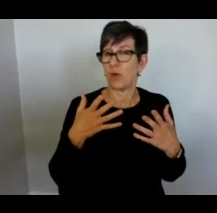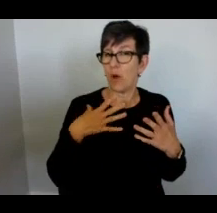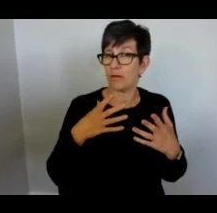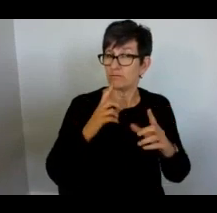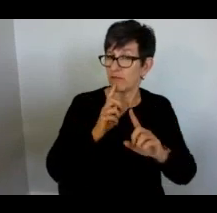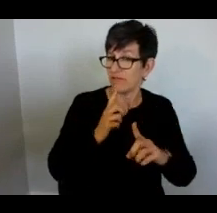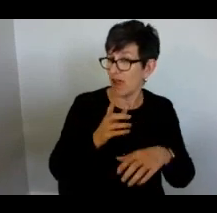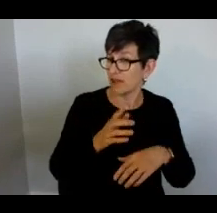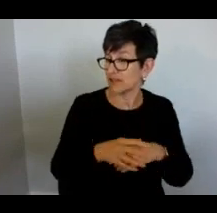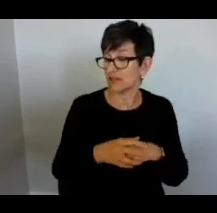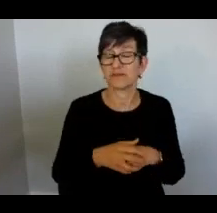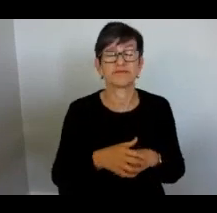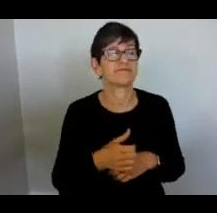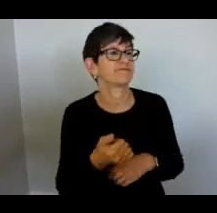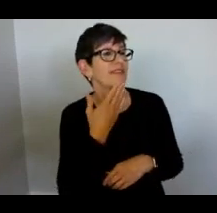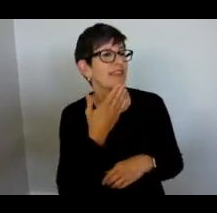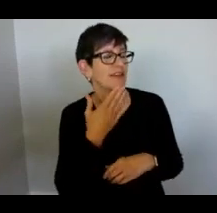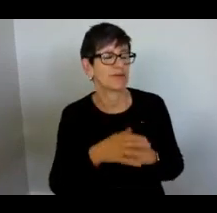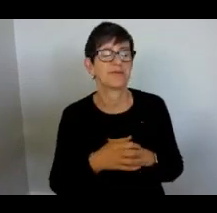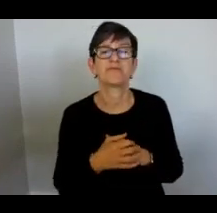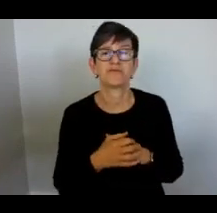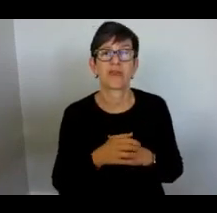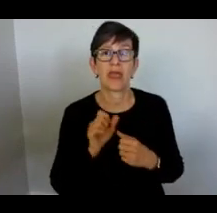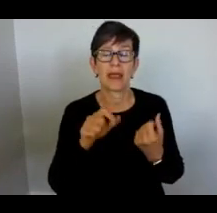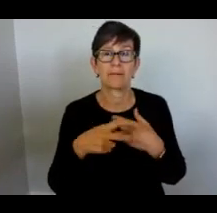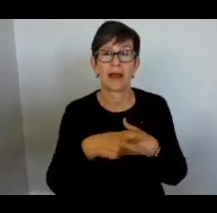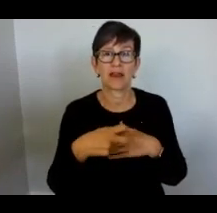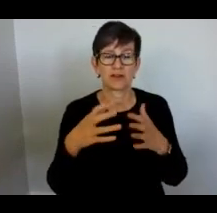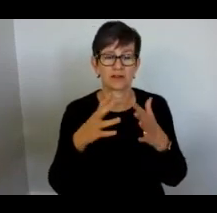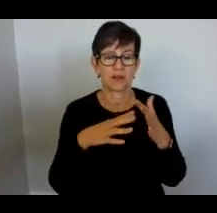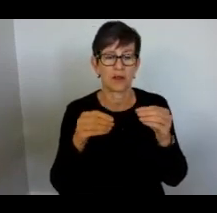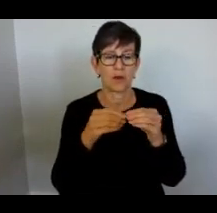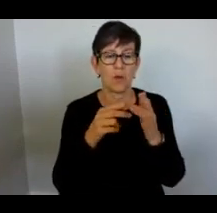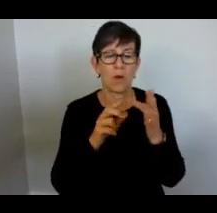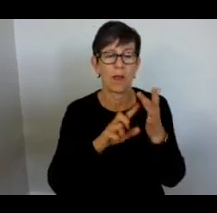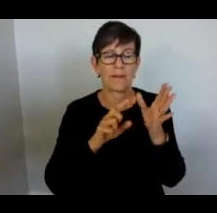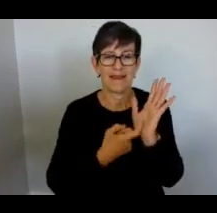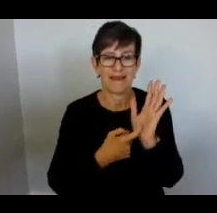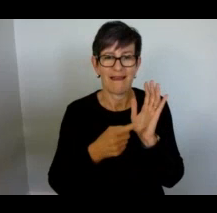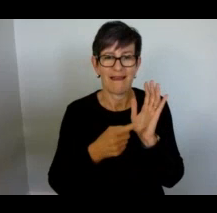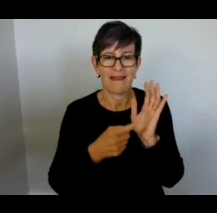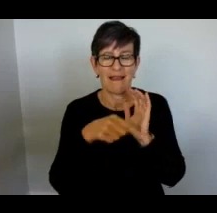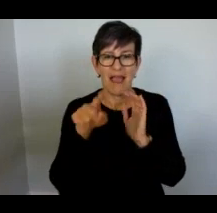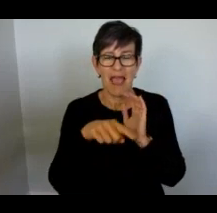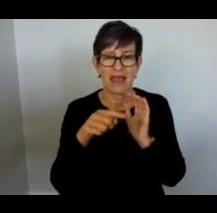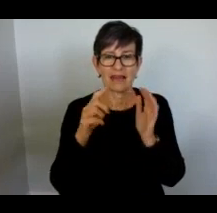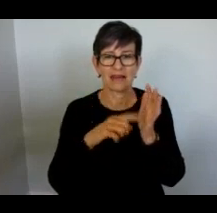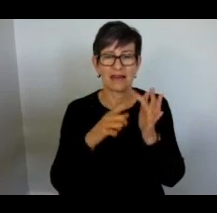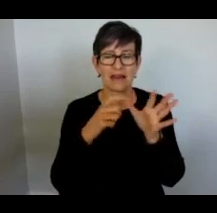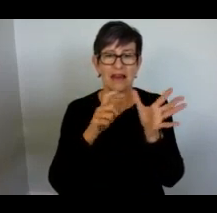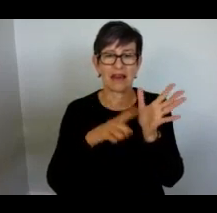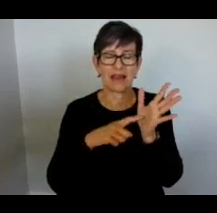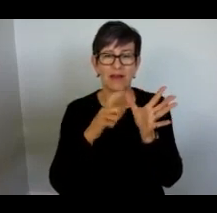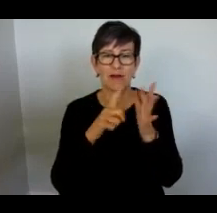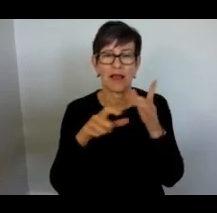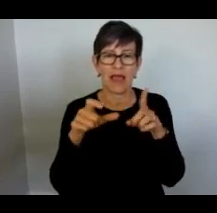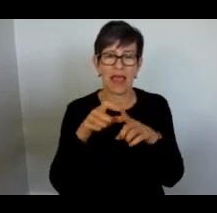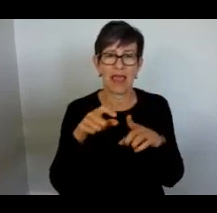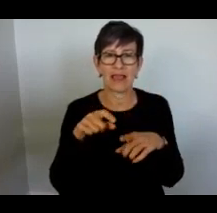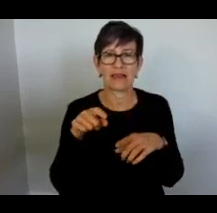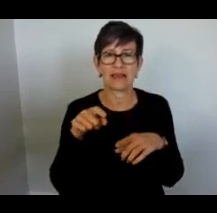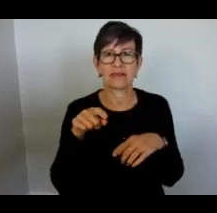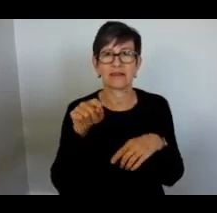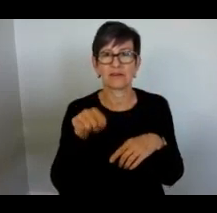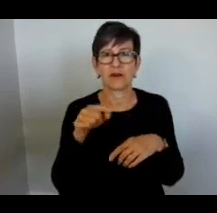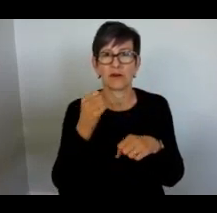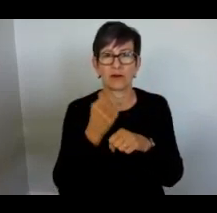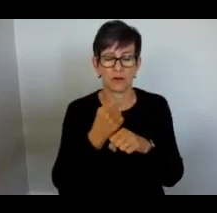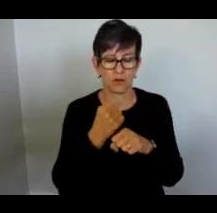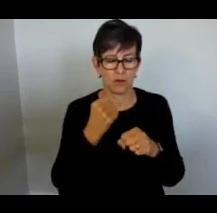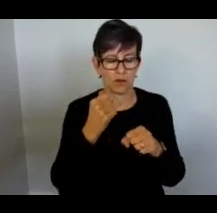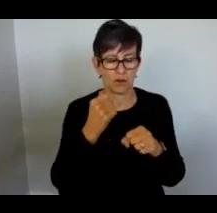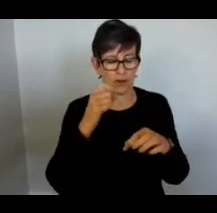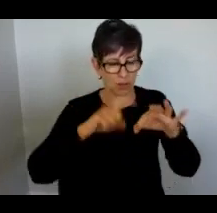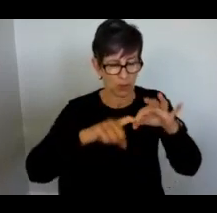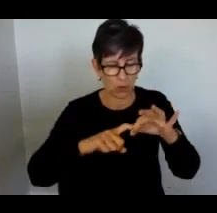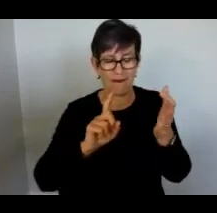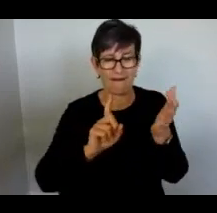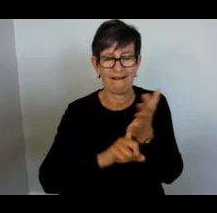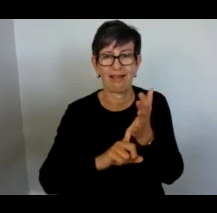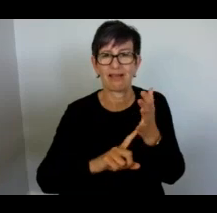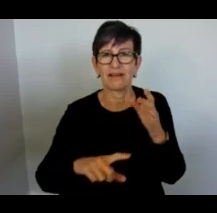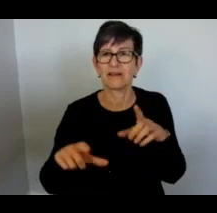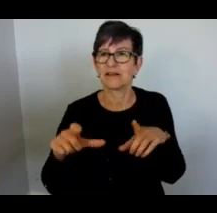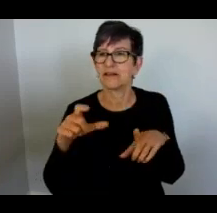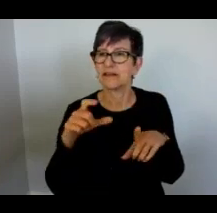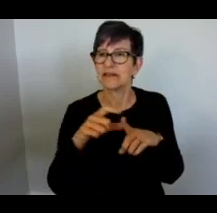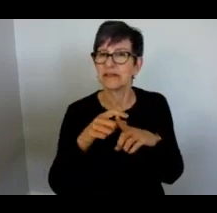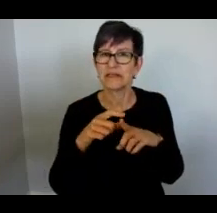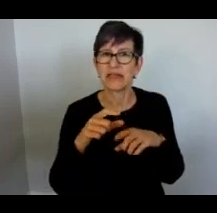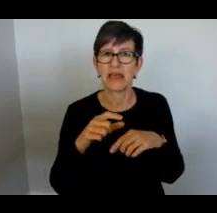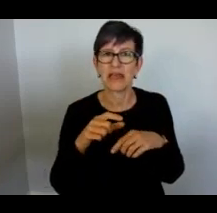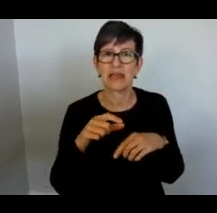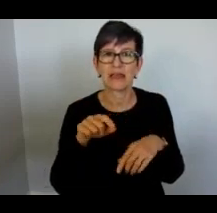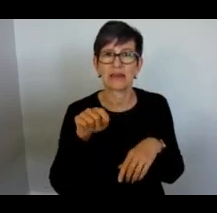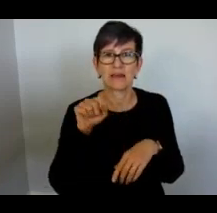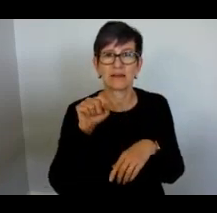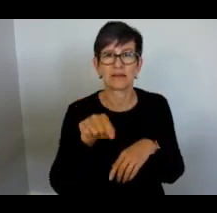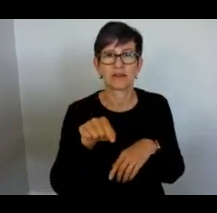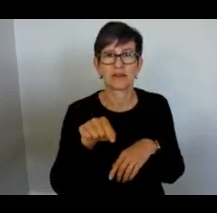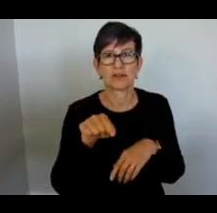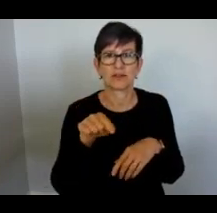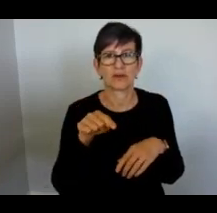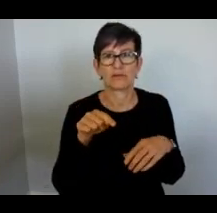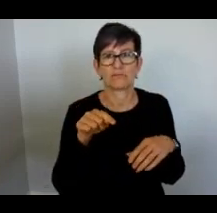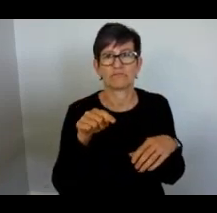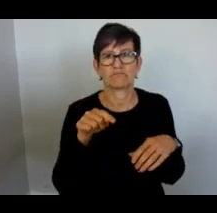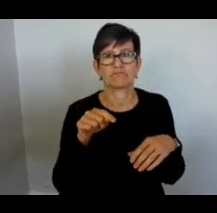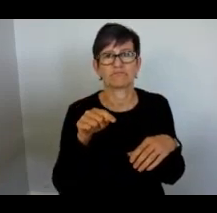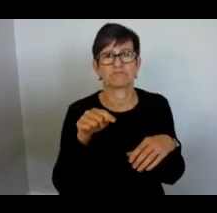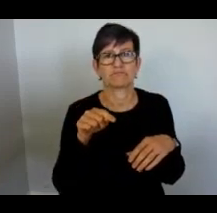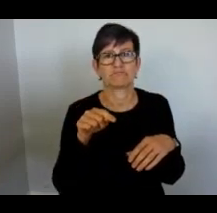Our email address is webinars@legalaid.qld.gov.au. I'm happy to pass that on to the relevant person.